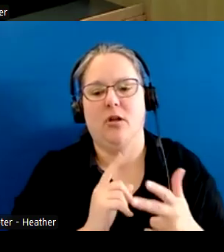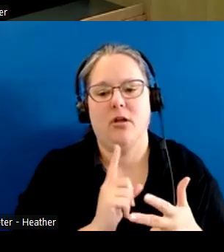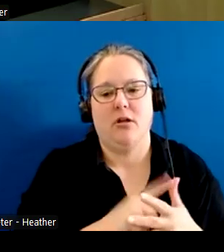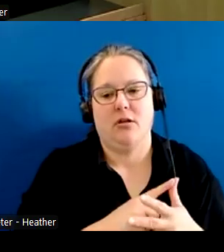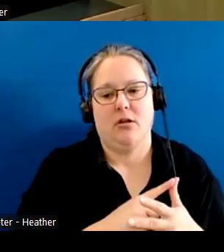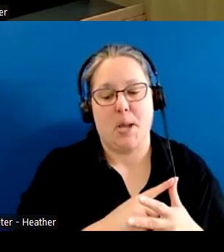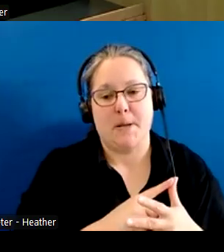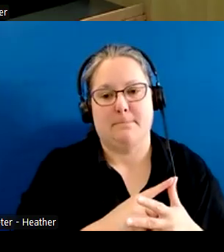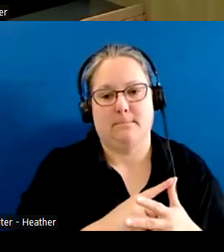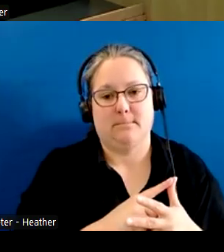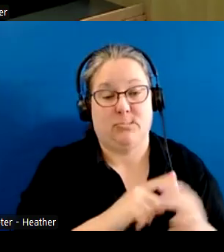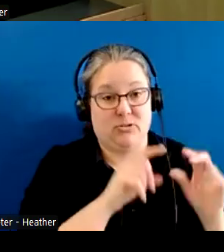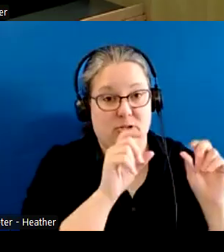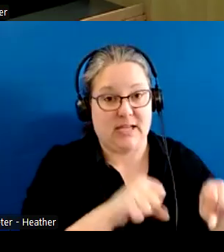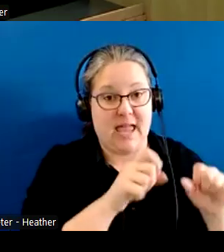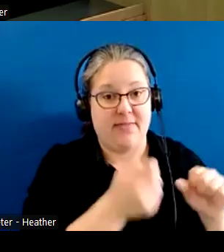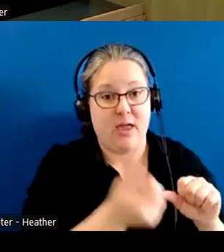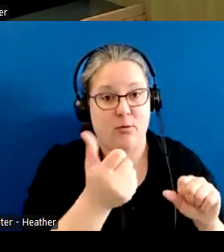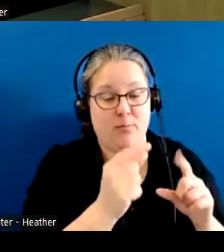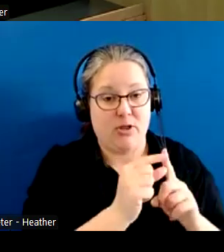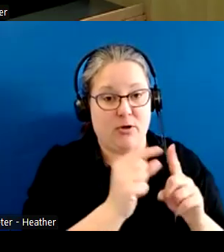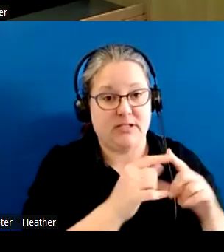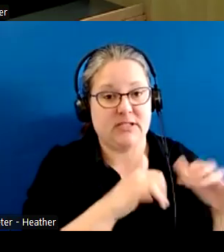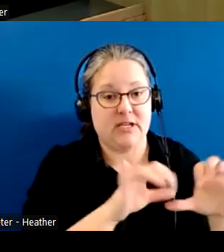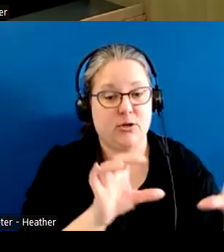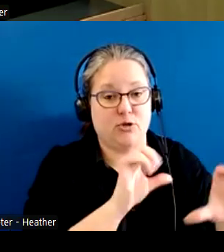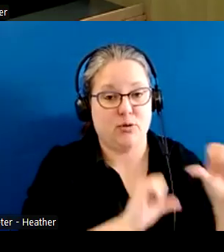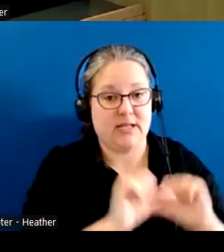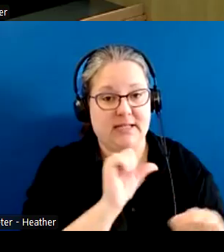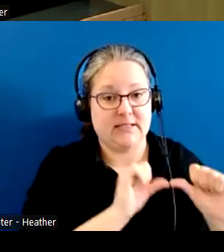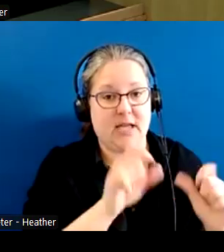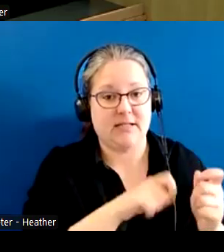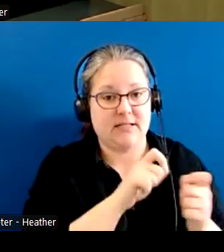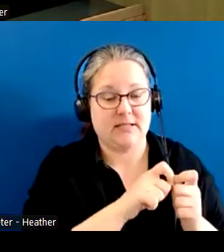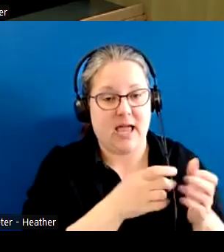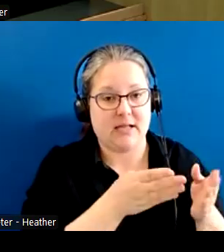are can they just remove the terms and still do the science with exactly the way it's written